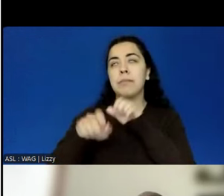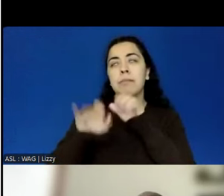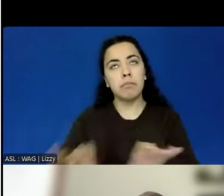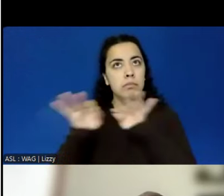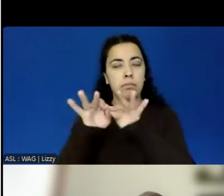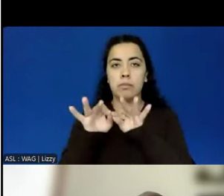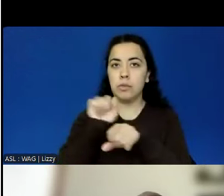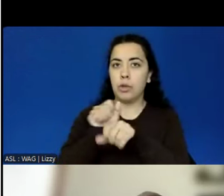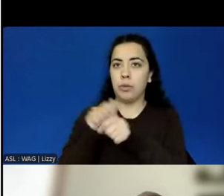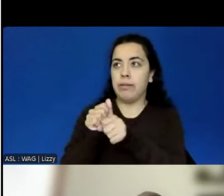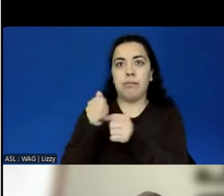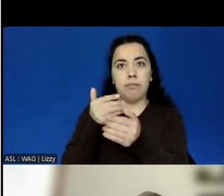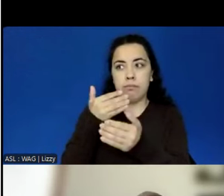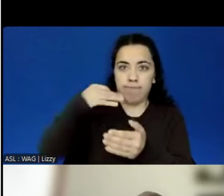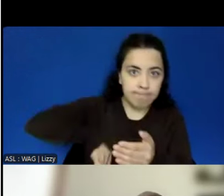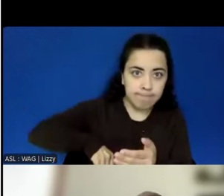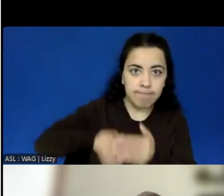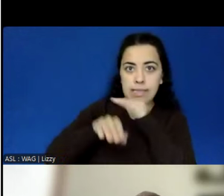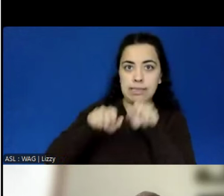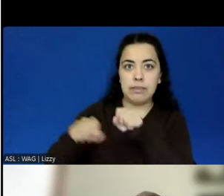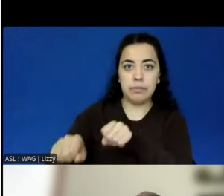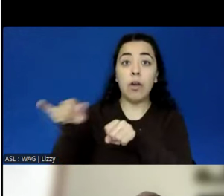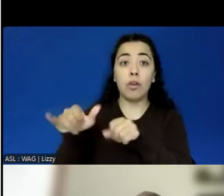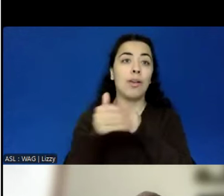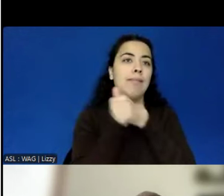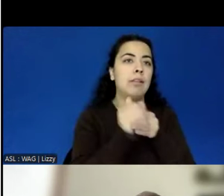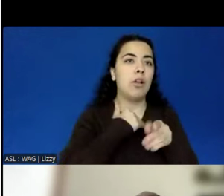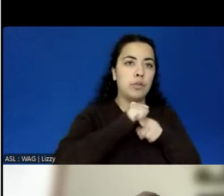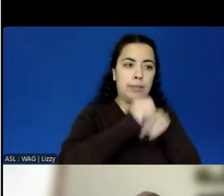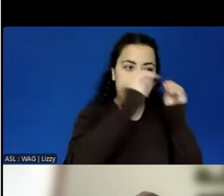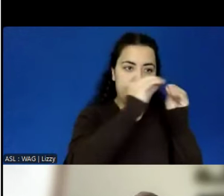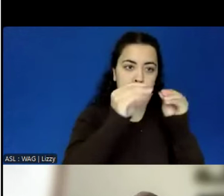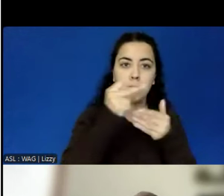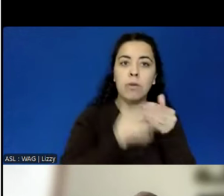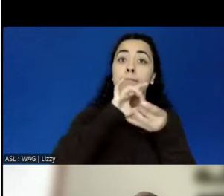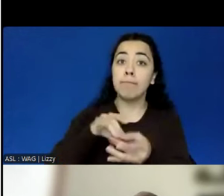accessibility well, and I also lead our training program here. So very happy to be here today to